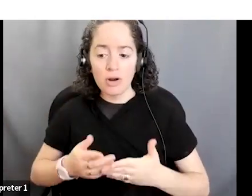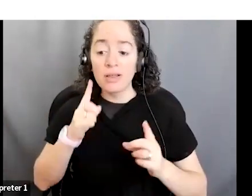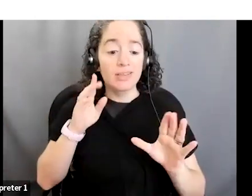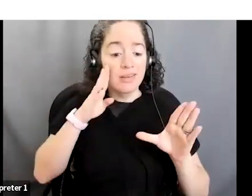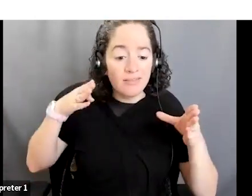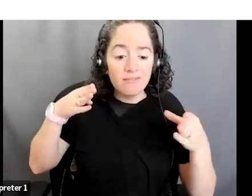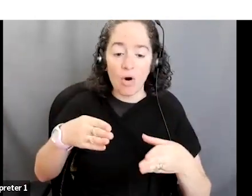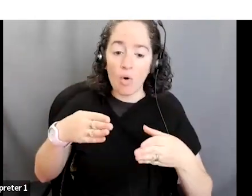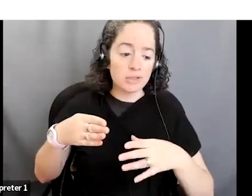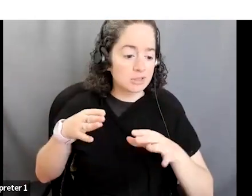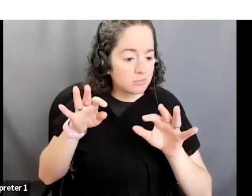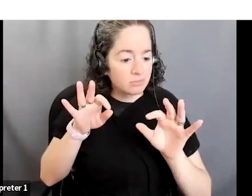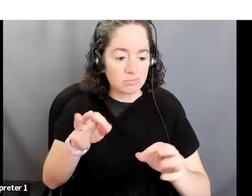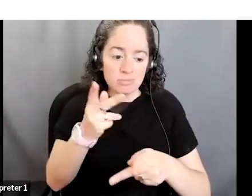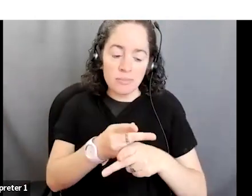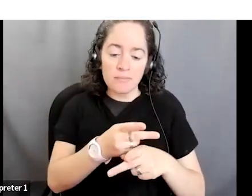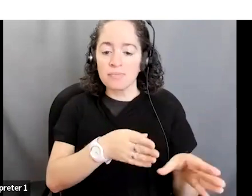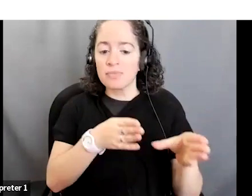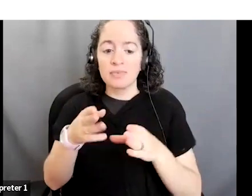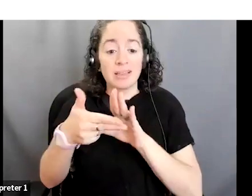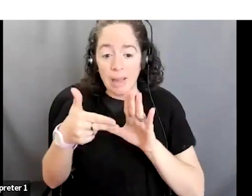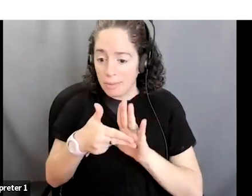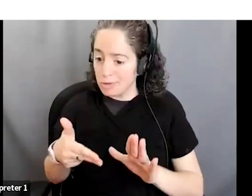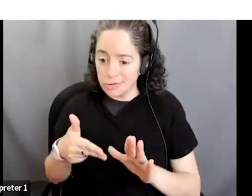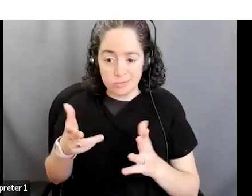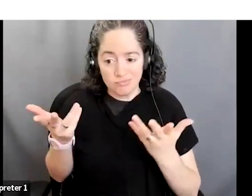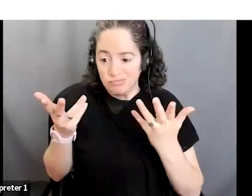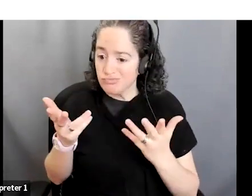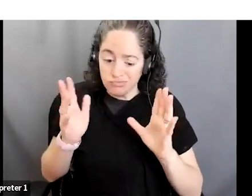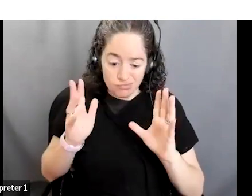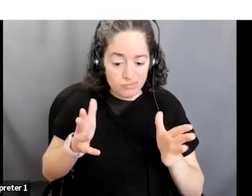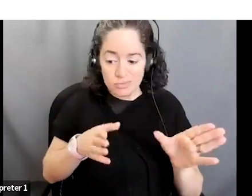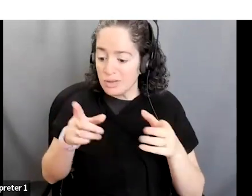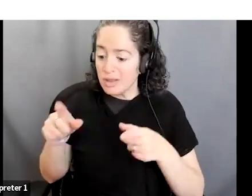They didn't have contrast issues with borders. They didn't have contrast issues with the submit button.